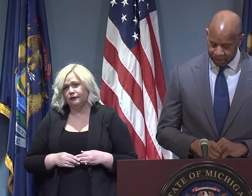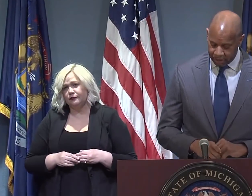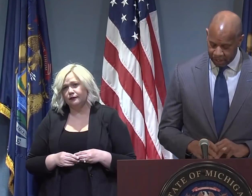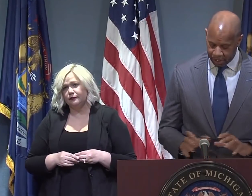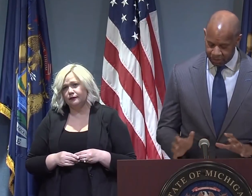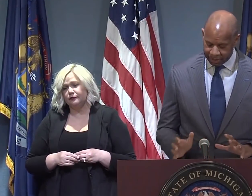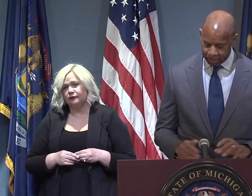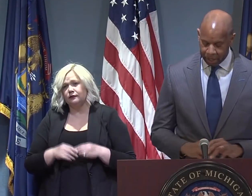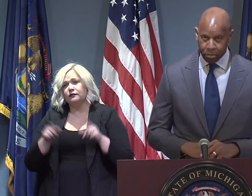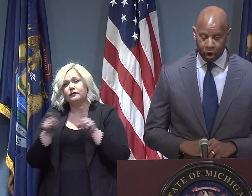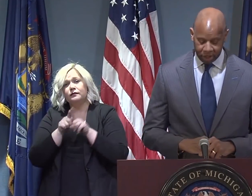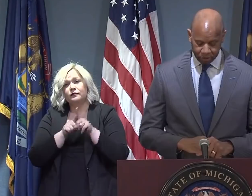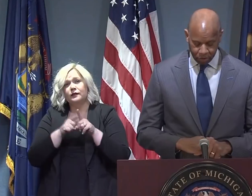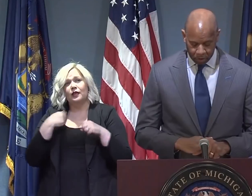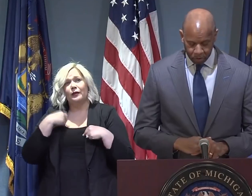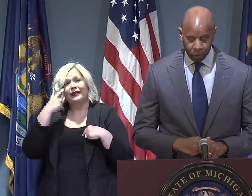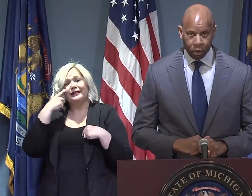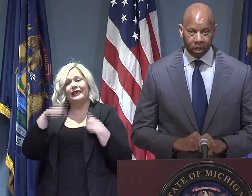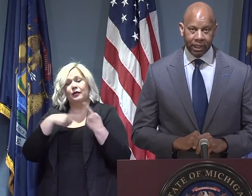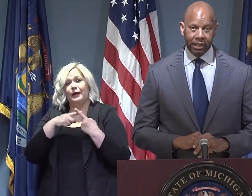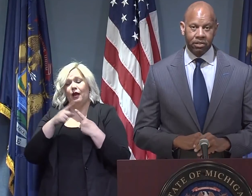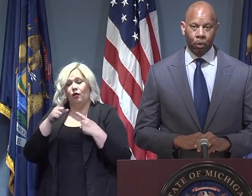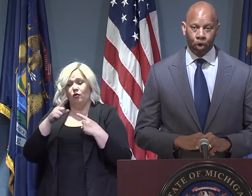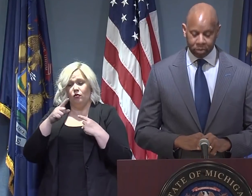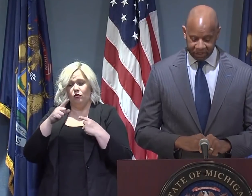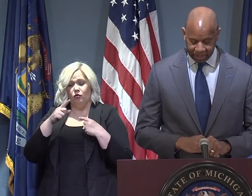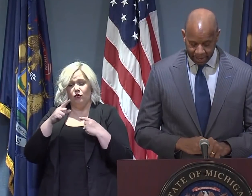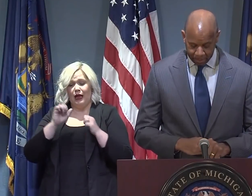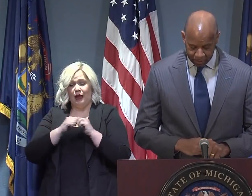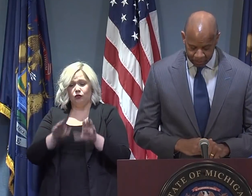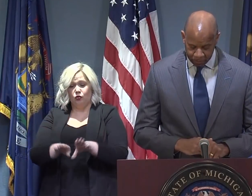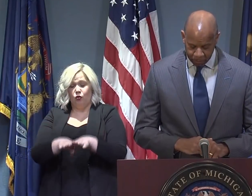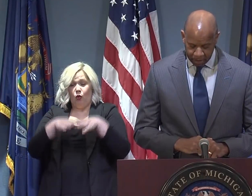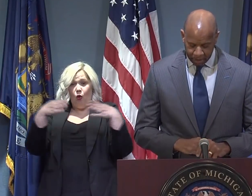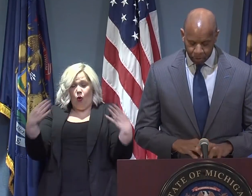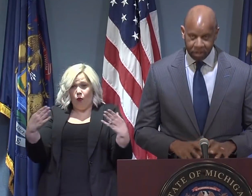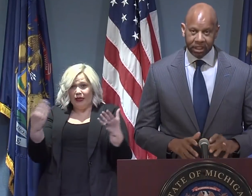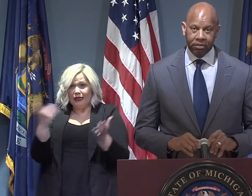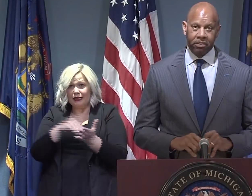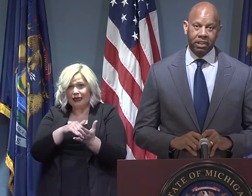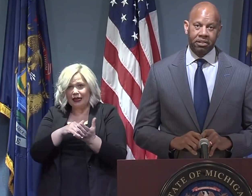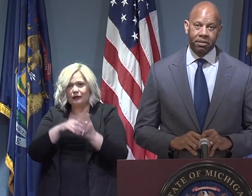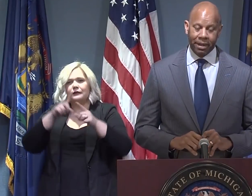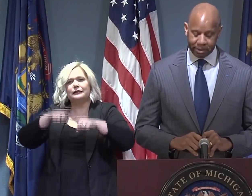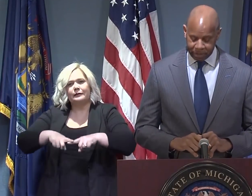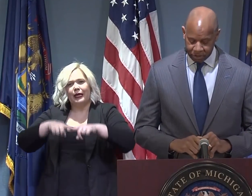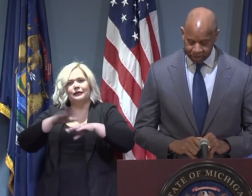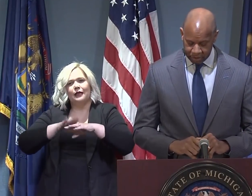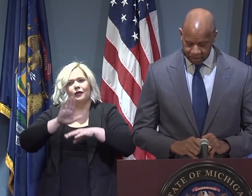ECONOMIC ACTIVITY ARE APPROPRIATE. ANOTHER KEY CONSIDERATION AS WE THINK ABOUT BROADENING RETURN TO